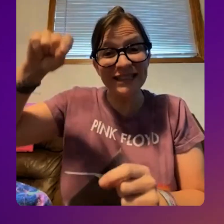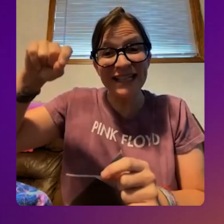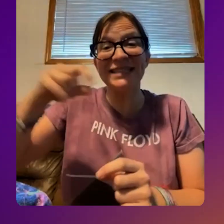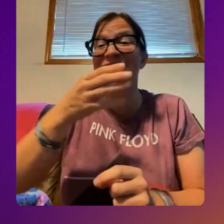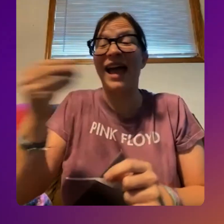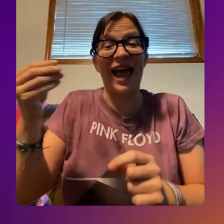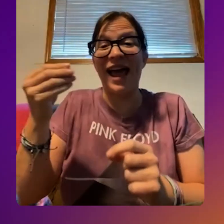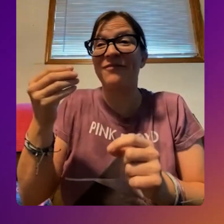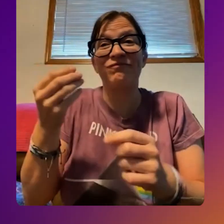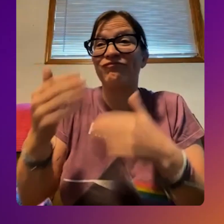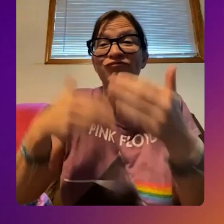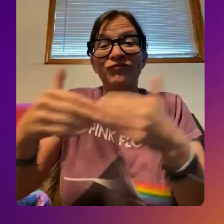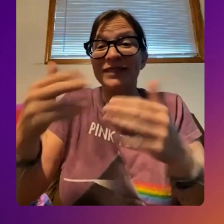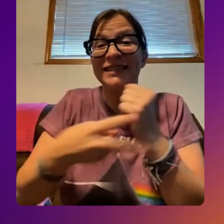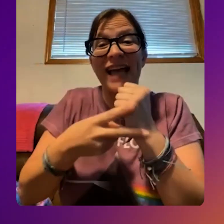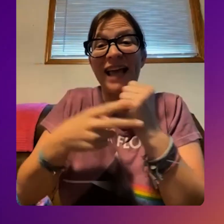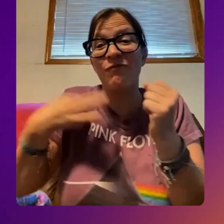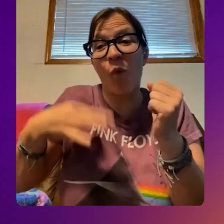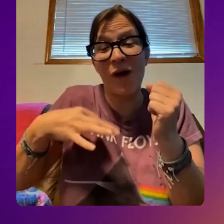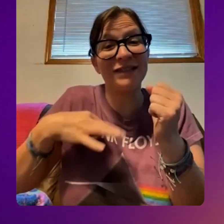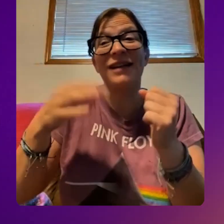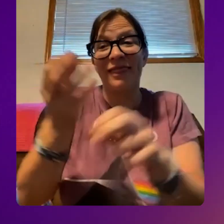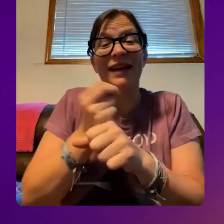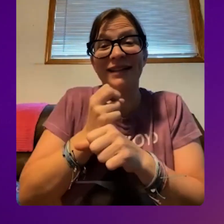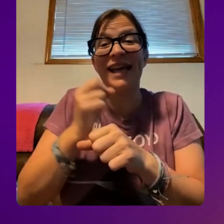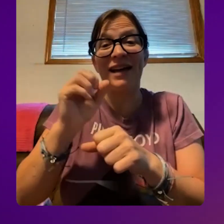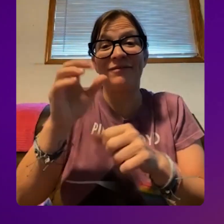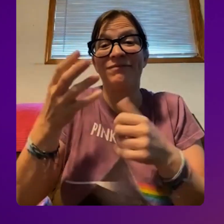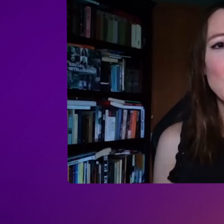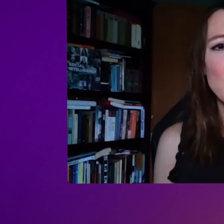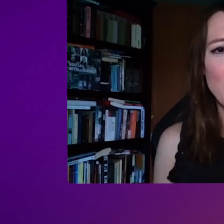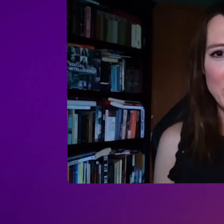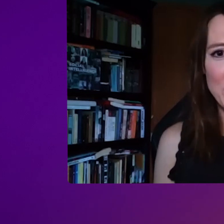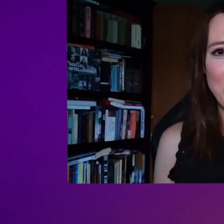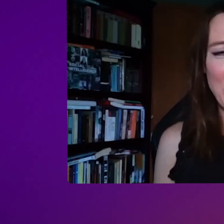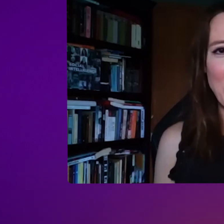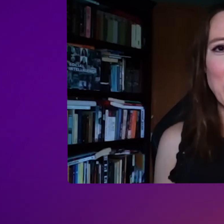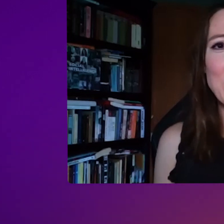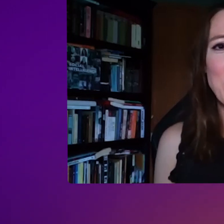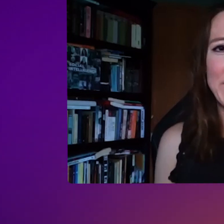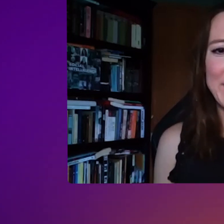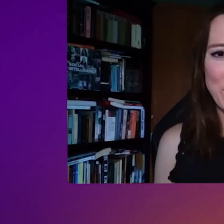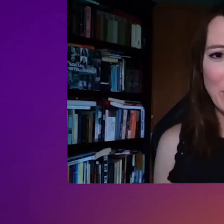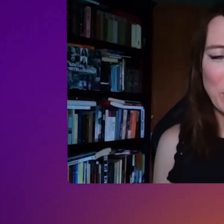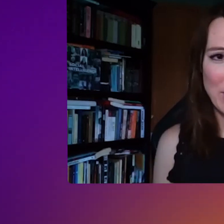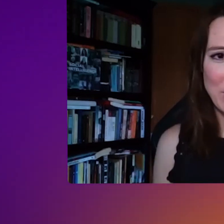Just scan your receipts and save the points. Do you know which which brand is your favorite brand